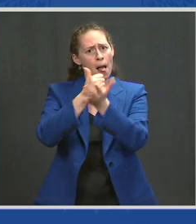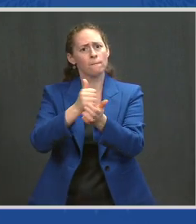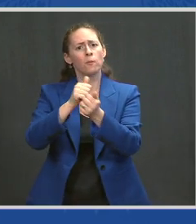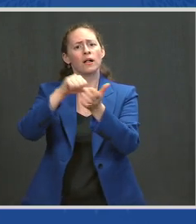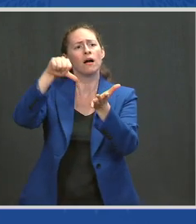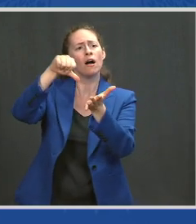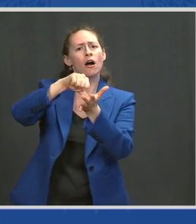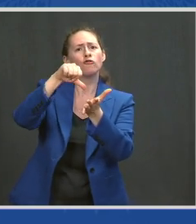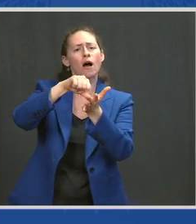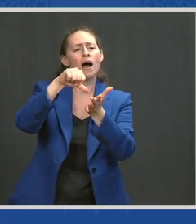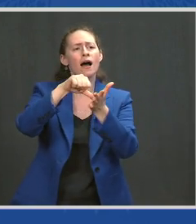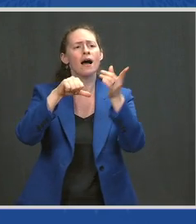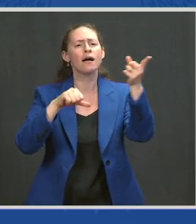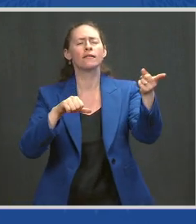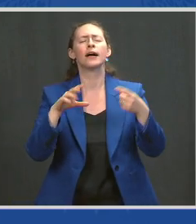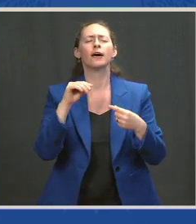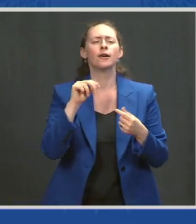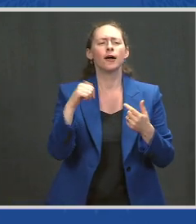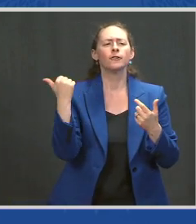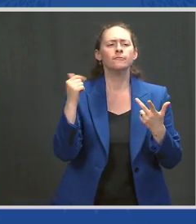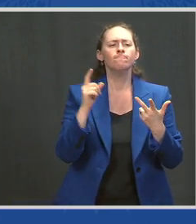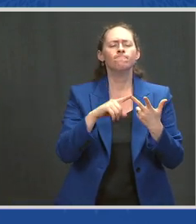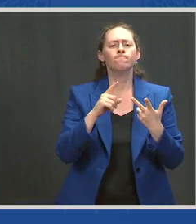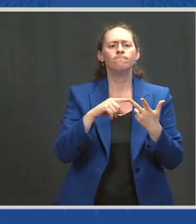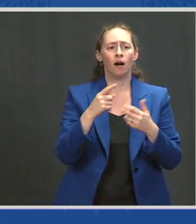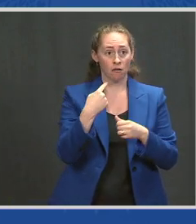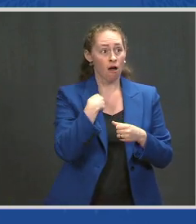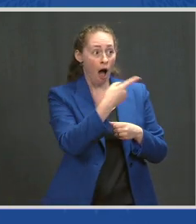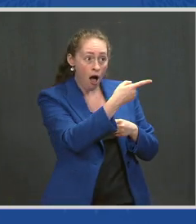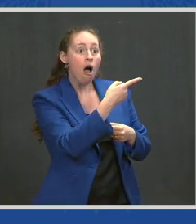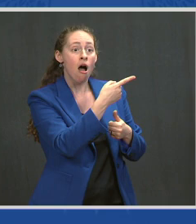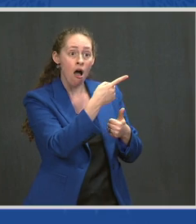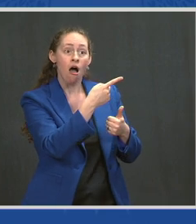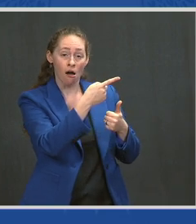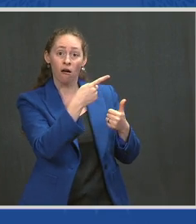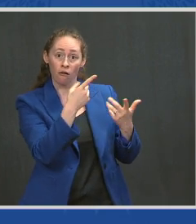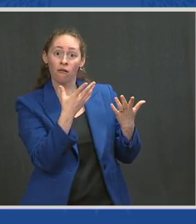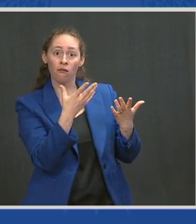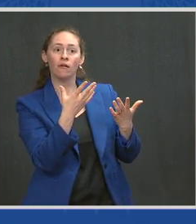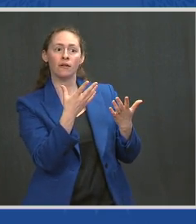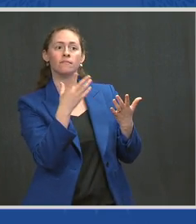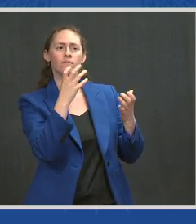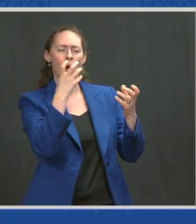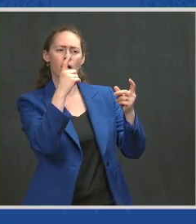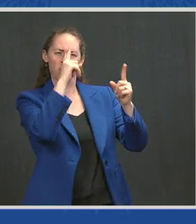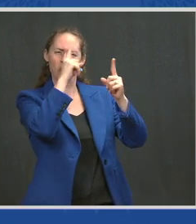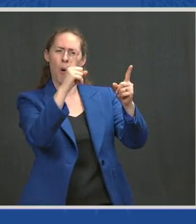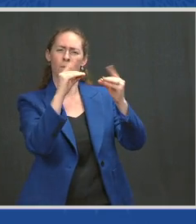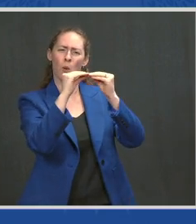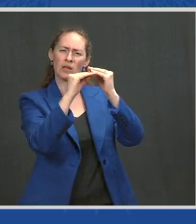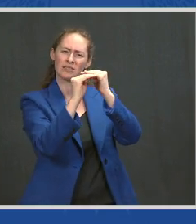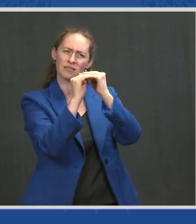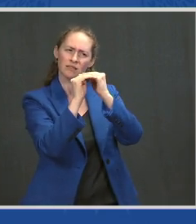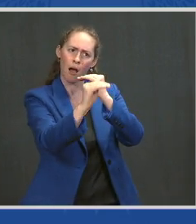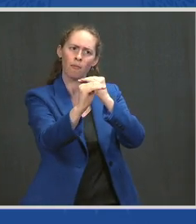and, in return, we told him what we wanted to do relative to bringing some stability and economic security